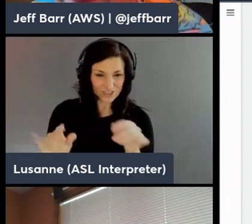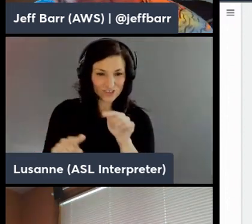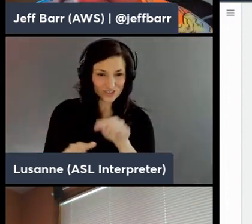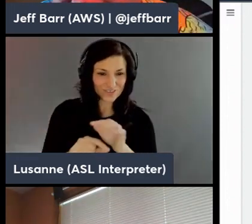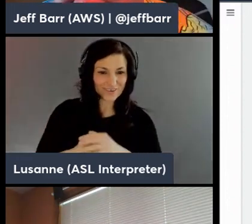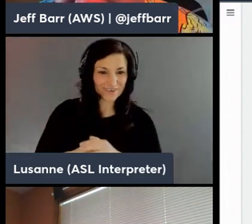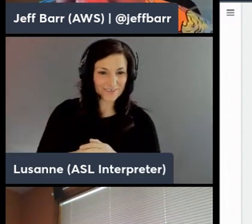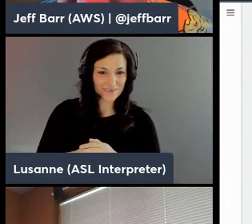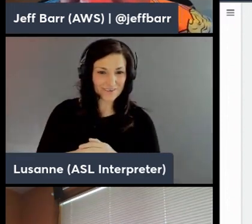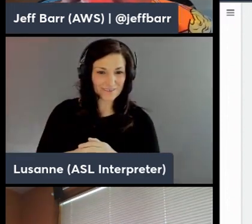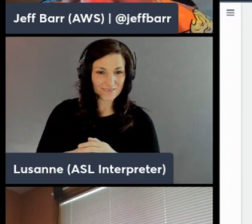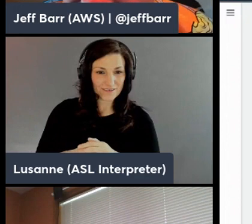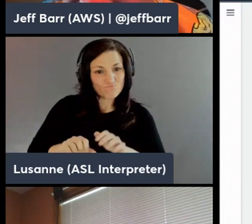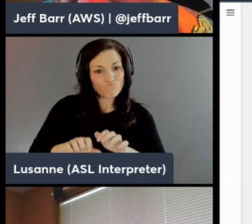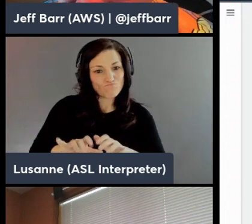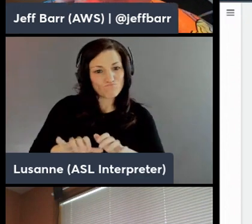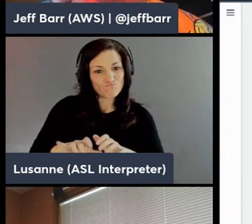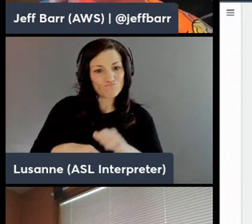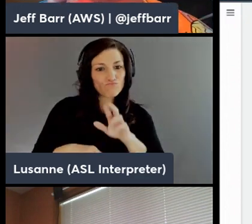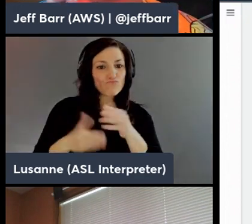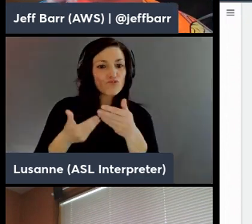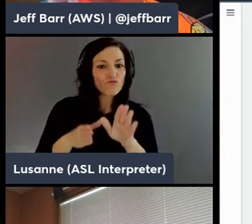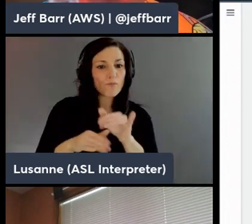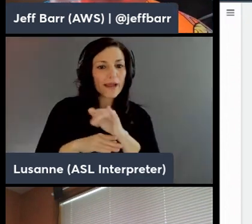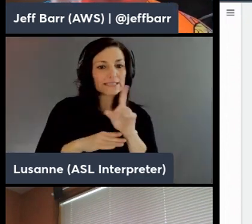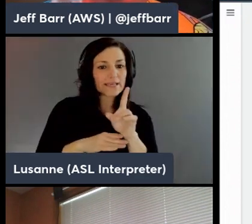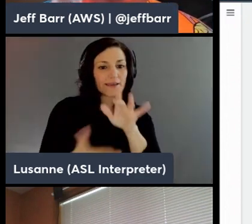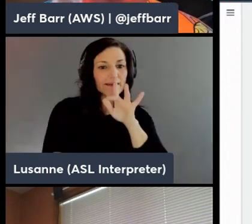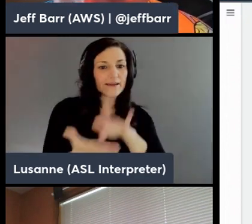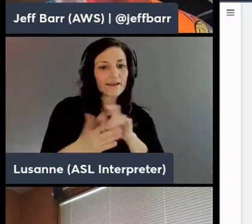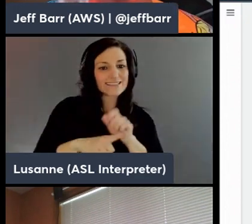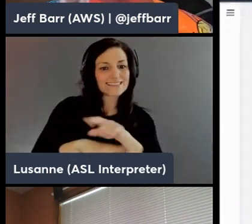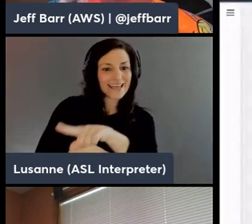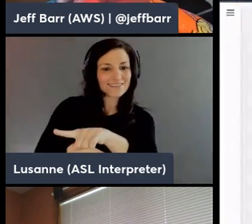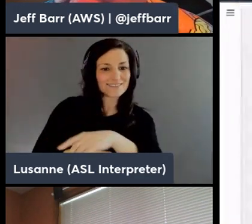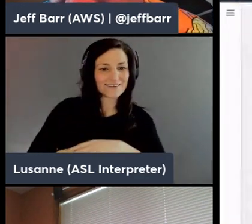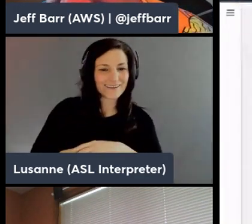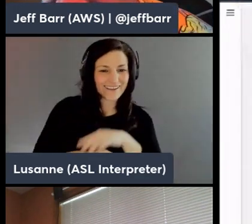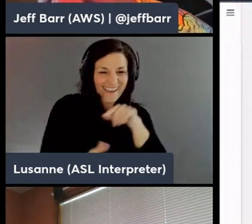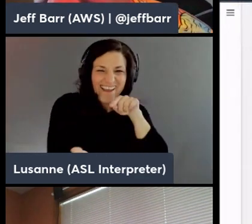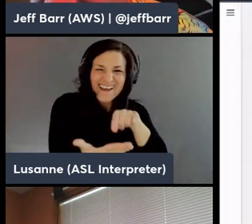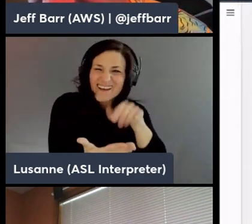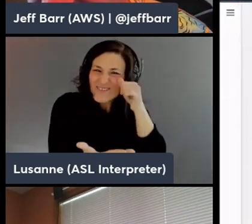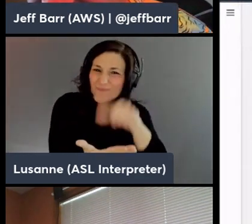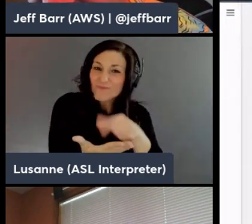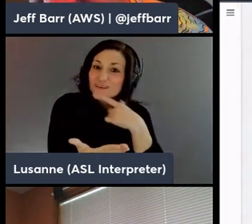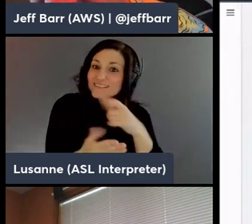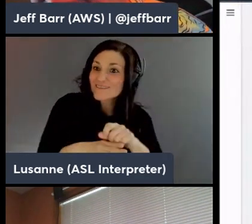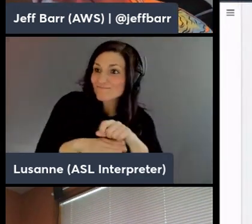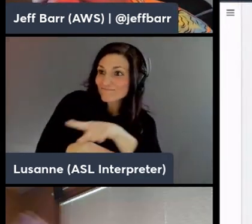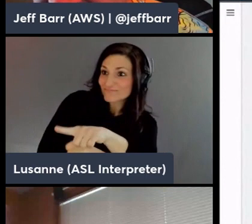that room ID, and I'm gonna click Send Message, and you can see that here's where we said we sent the message, and the game